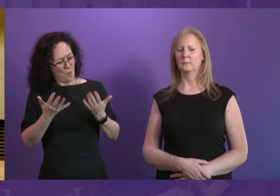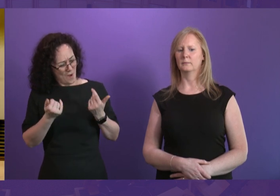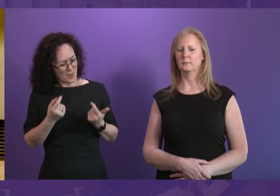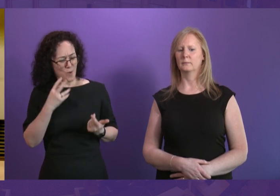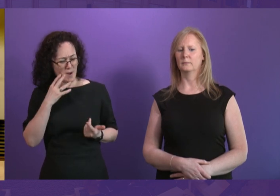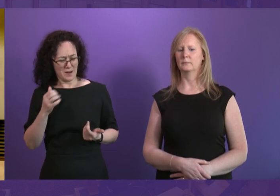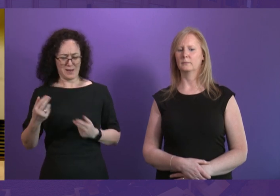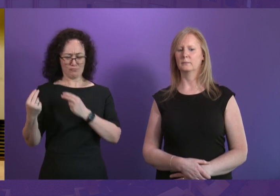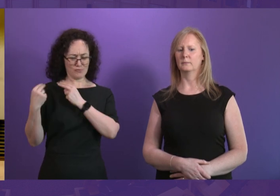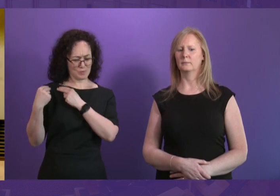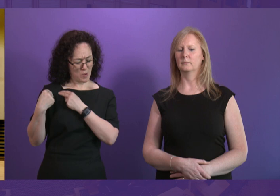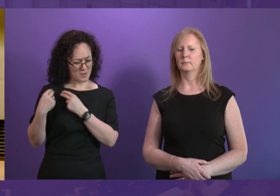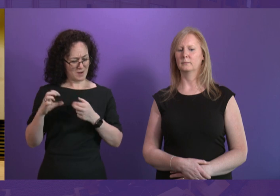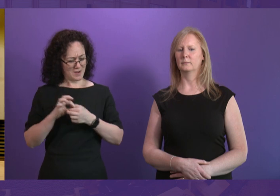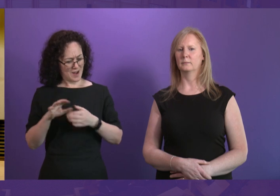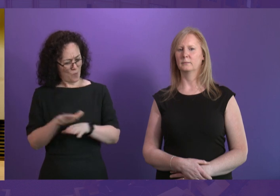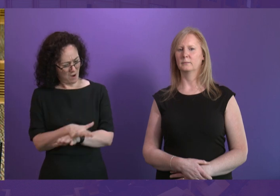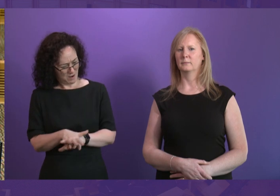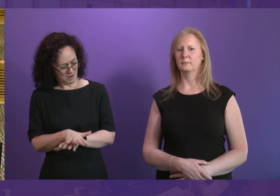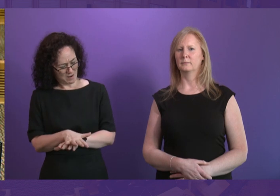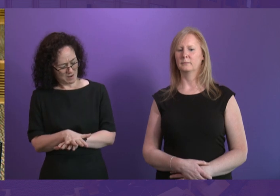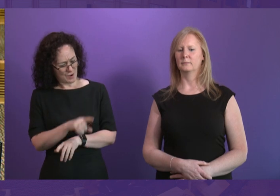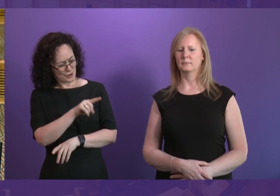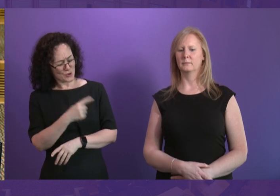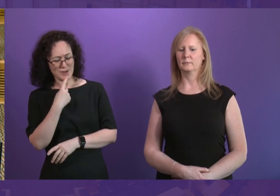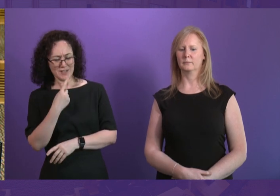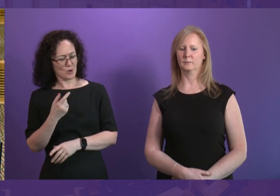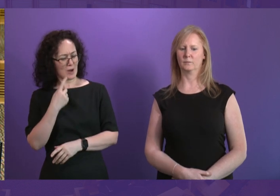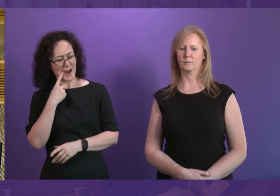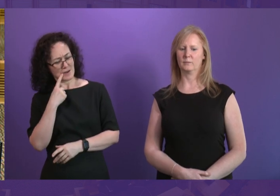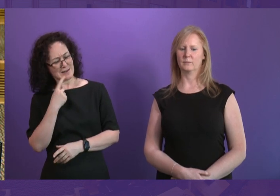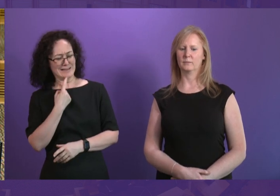not blame Network Rail. Let us hold ScotRail to account when its failure is to blame and